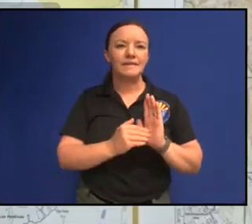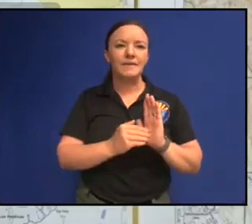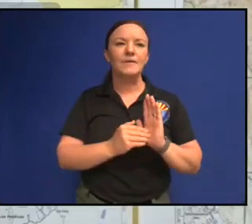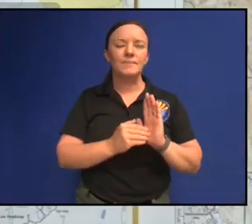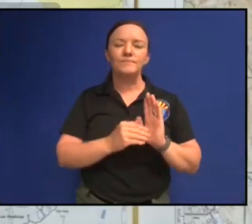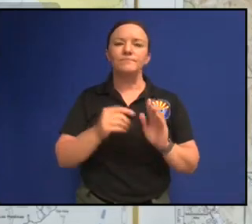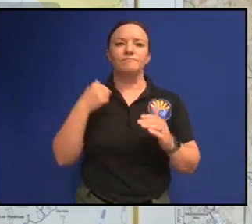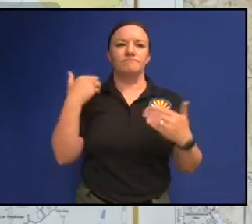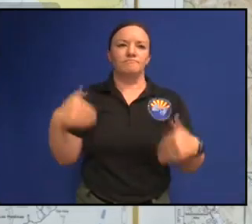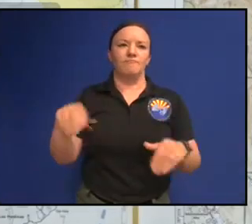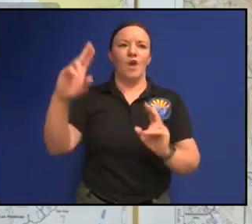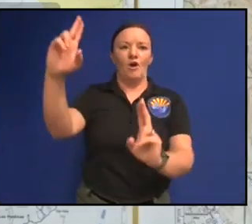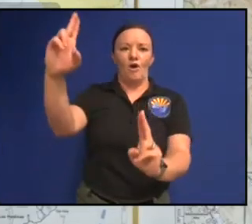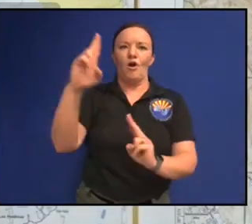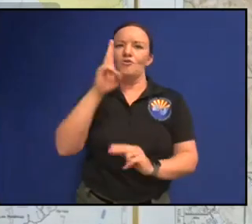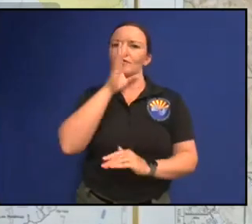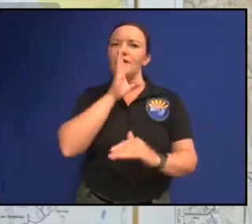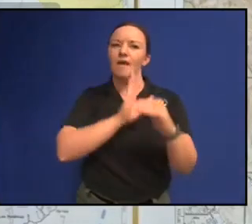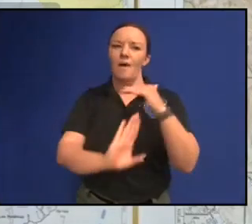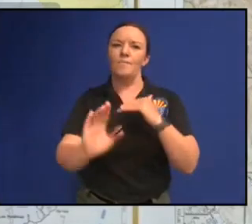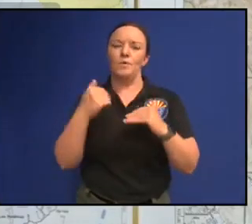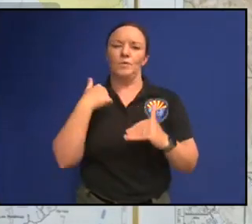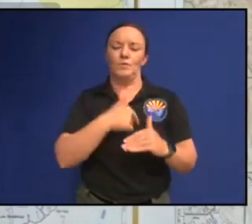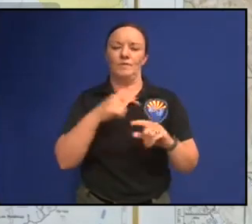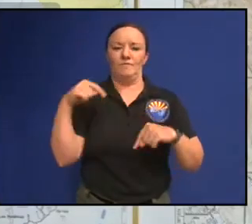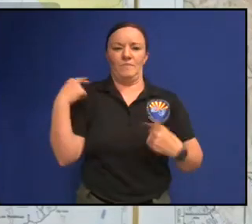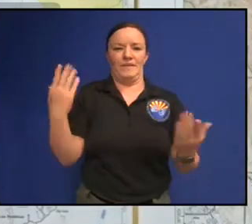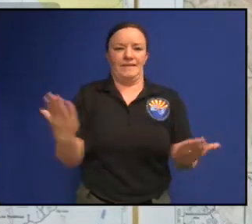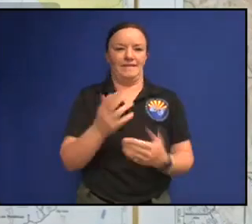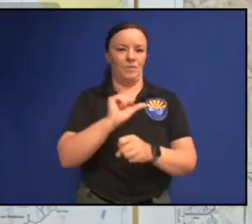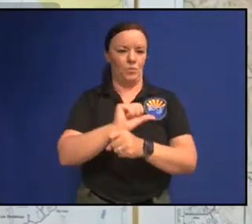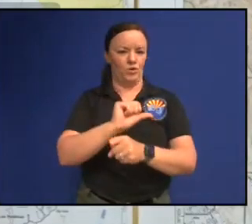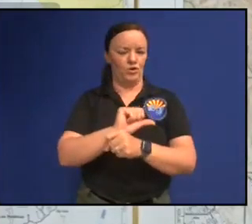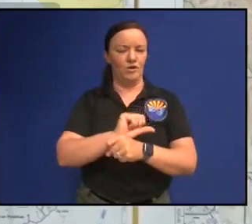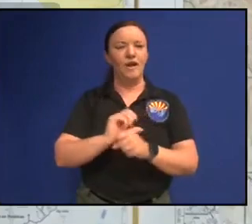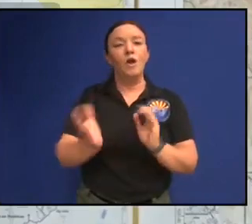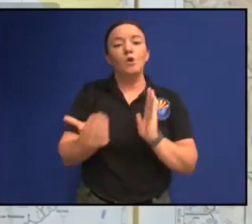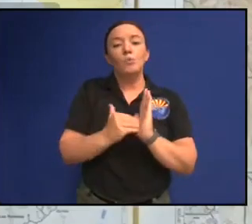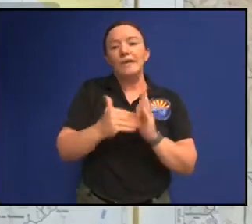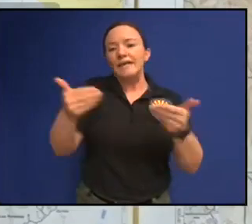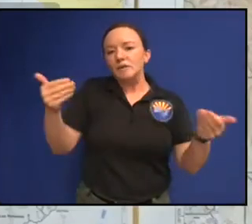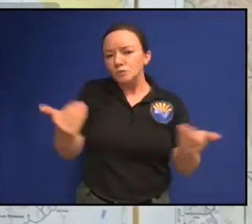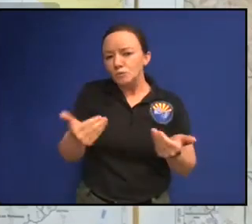AND WITH THAT, I'LL RE-INTRODUCE IC FOR SOUTHWEST TEAM